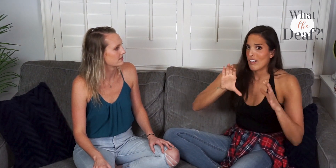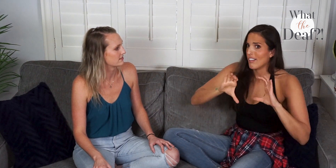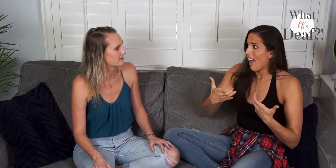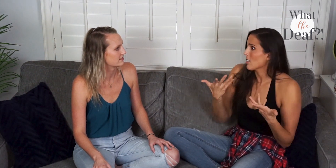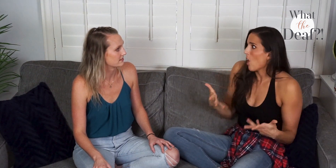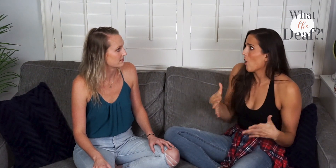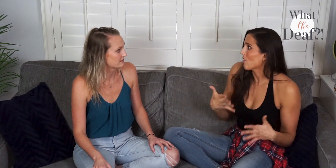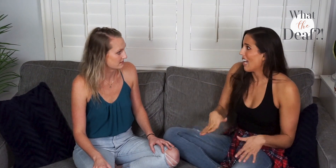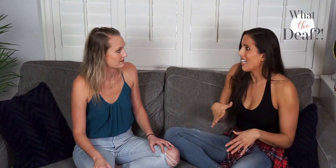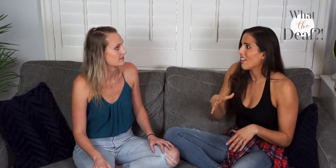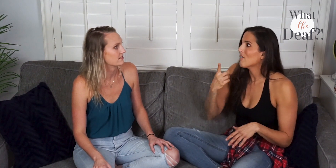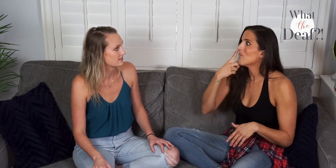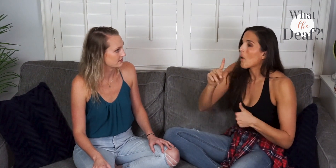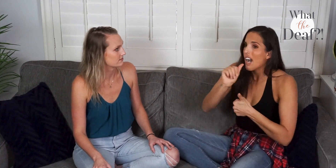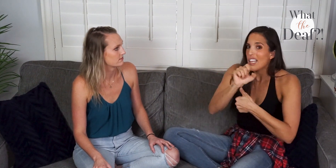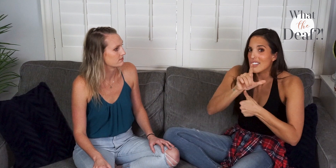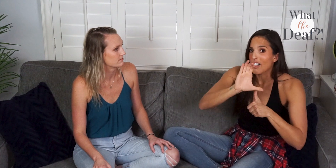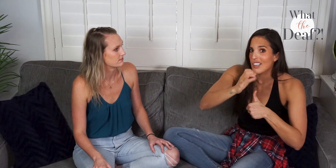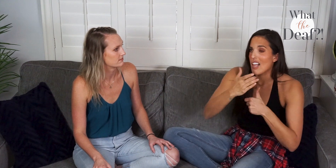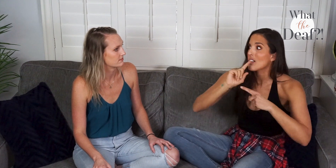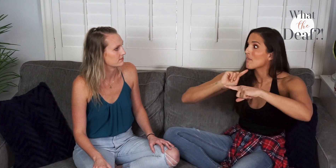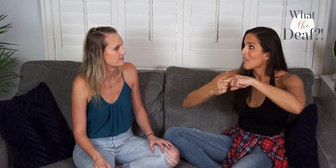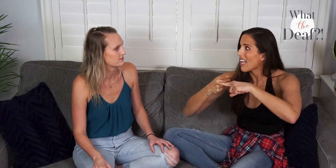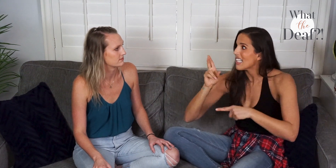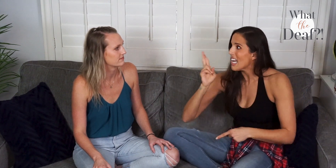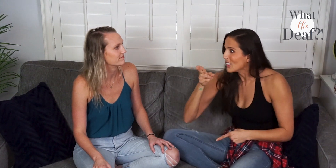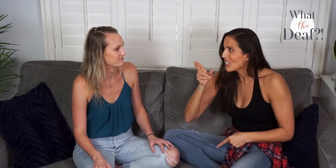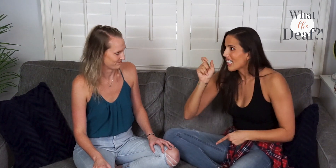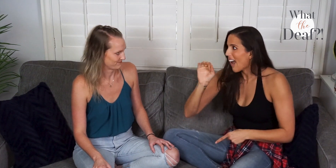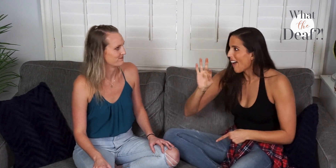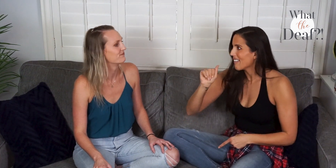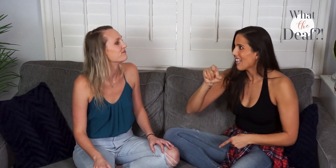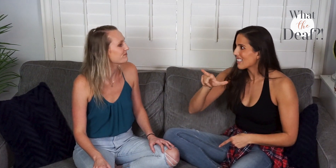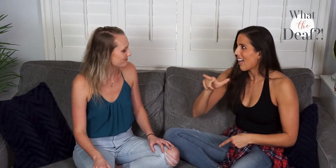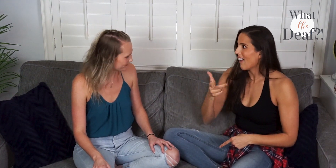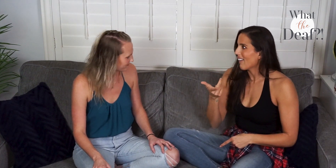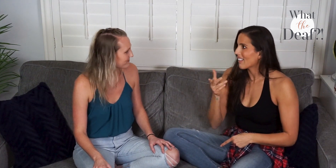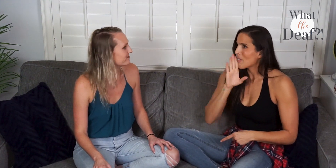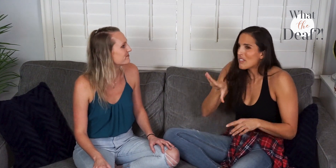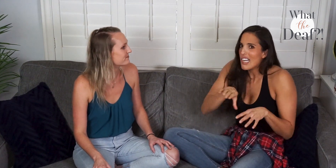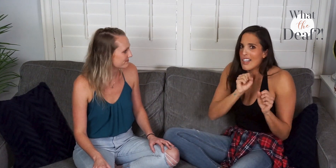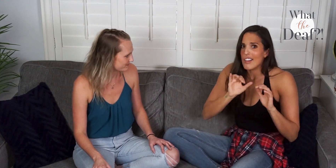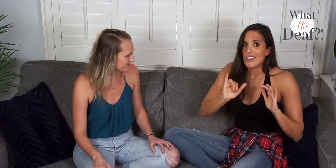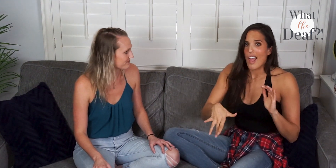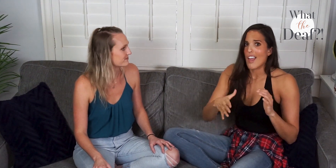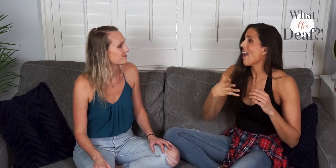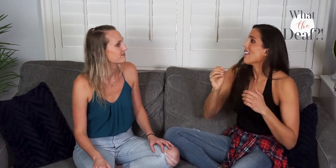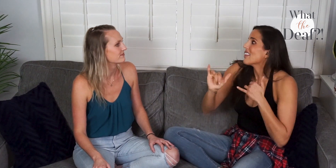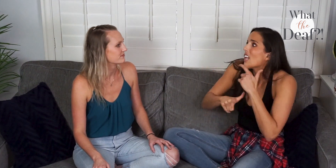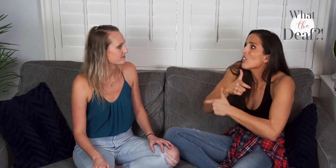And he signed up for classes already -- for ASL class plus the history of American Sign Language. He's gonna be taking those classes.